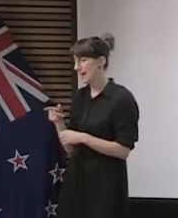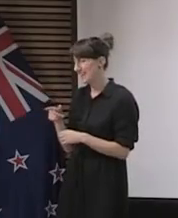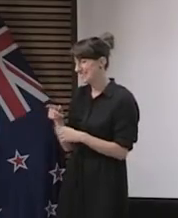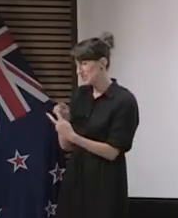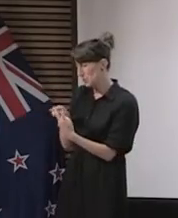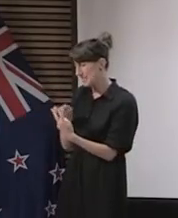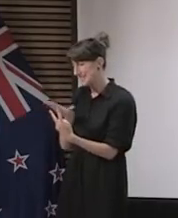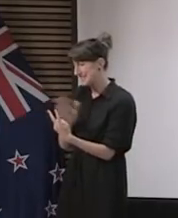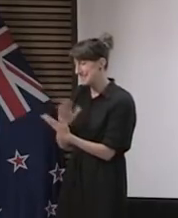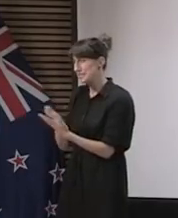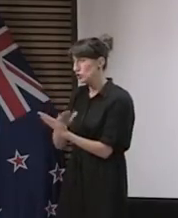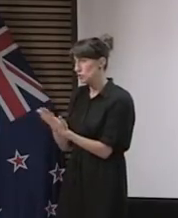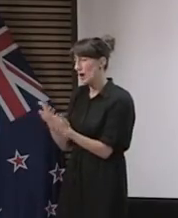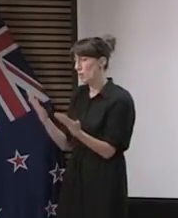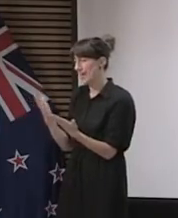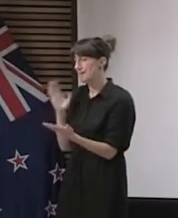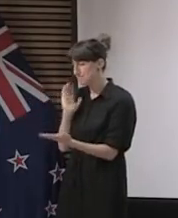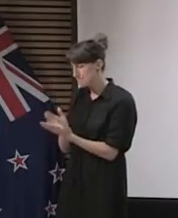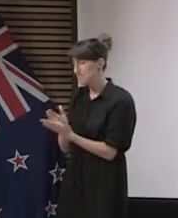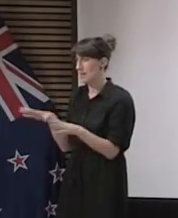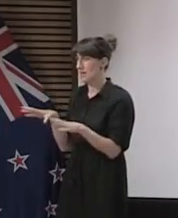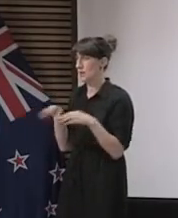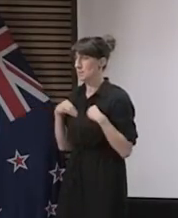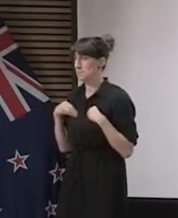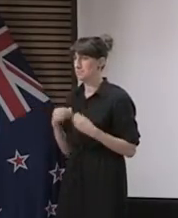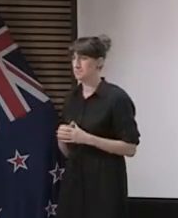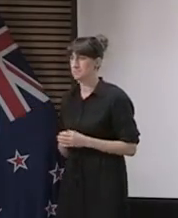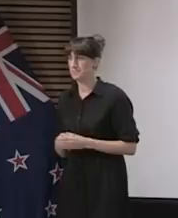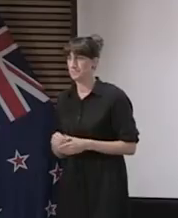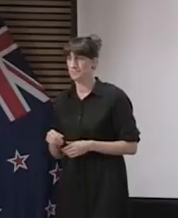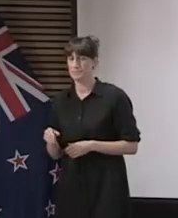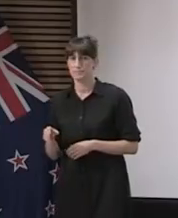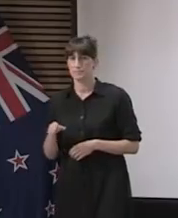I know theareas where quite a bit oftesting are going around theperiphery of thoseindividuals.